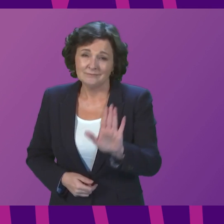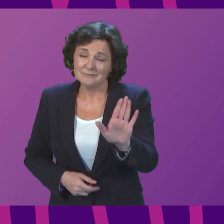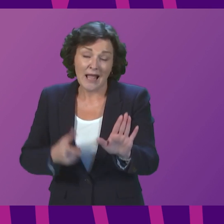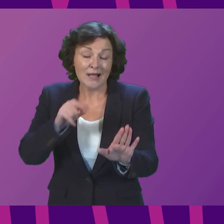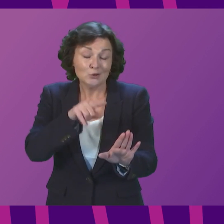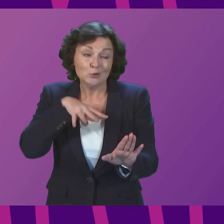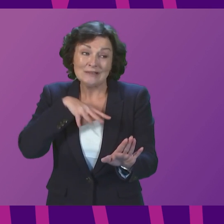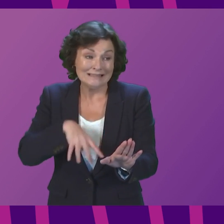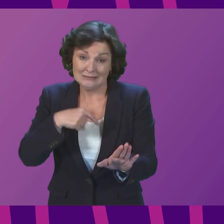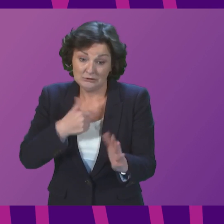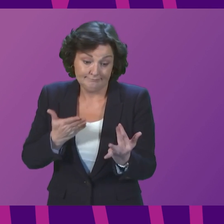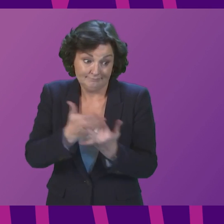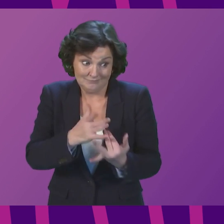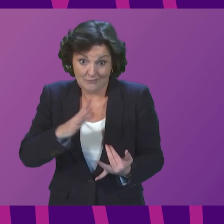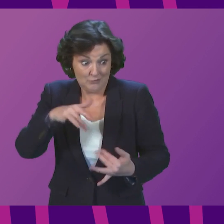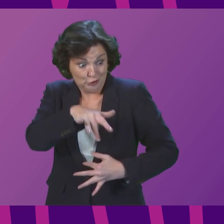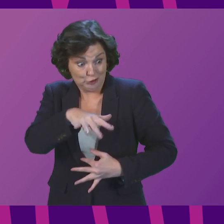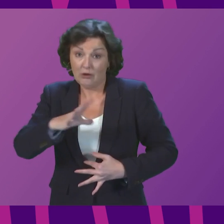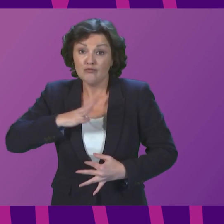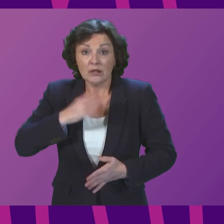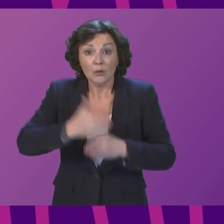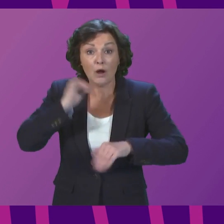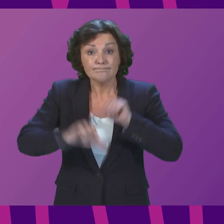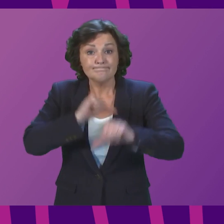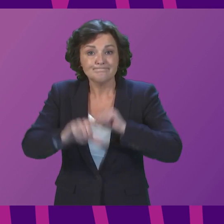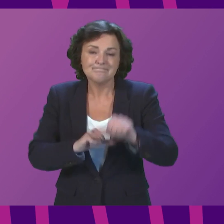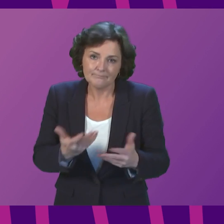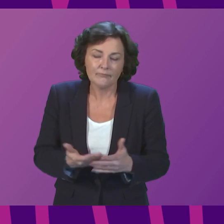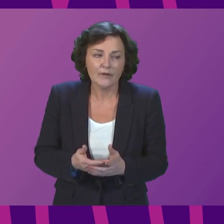People with long Covid will be receiving support at different levels and in different parts